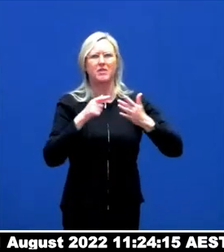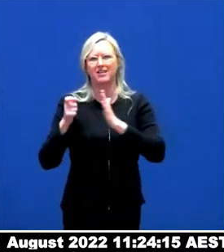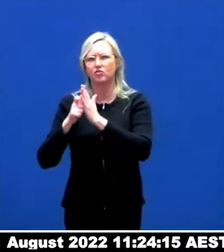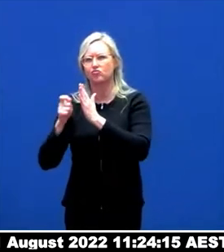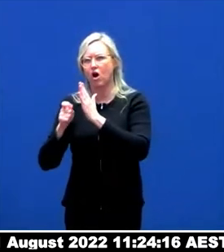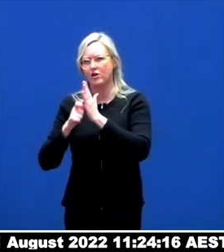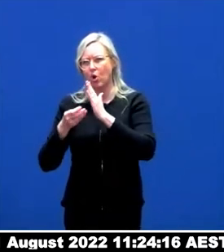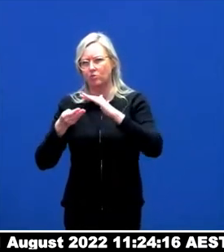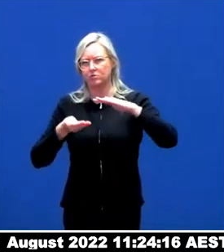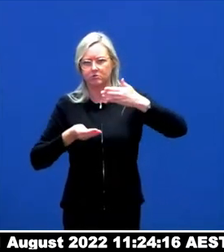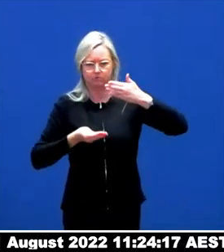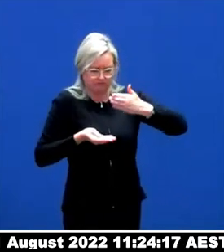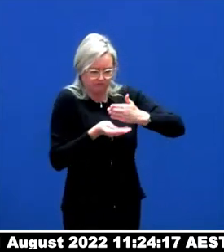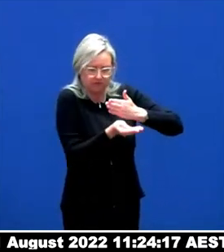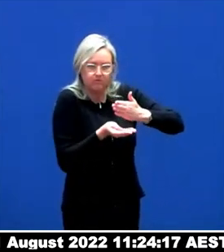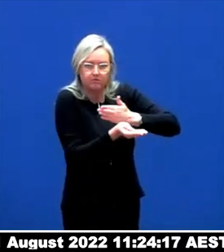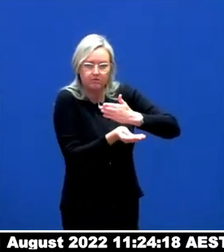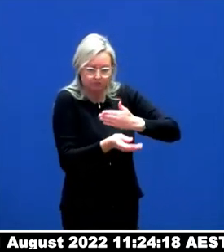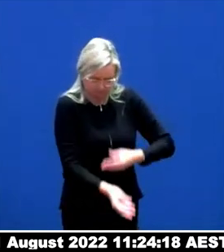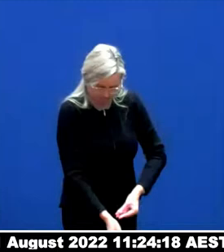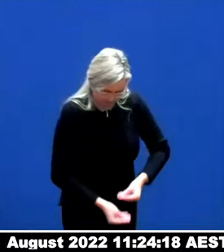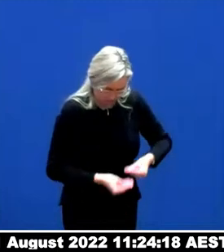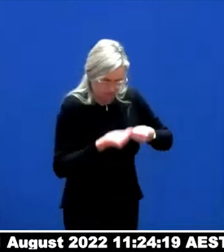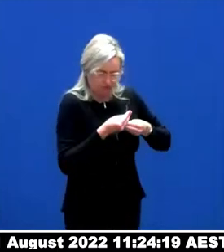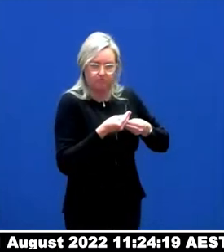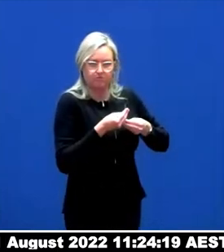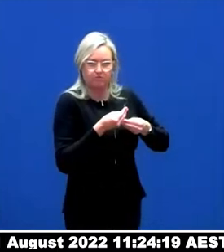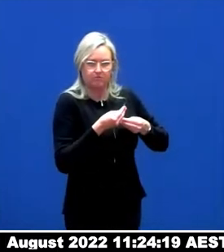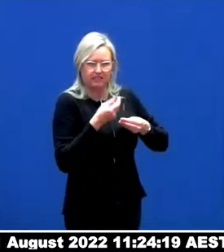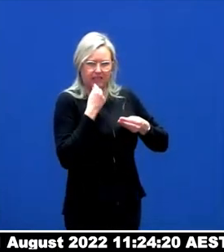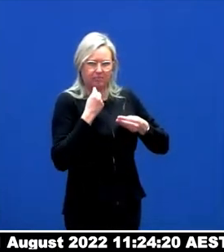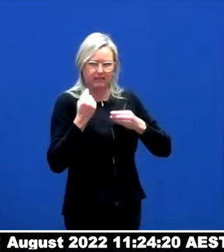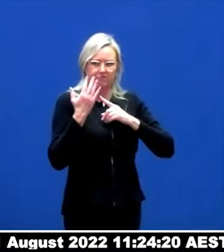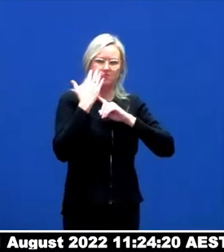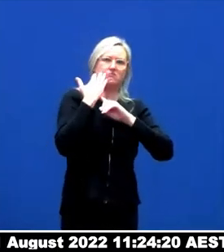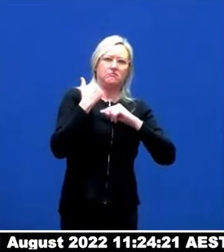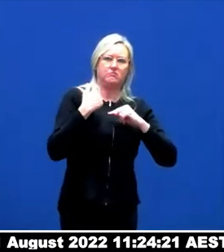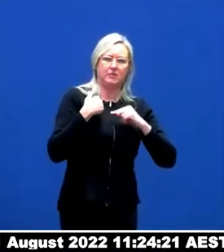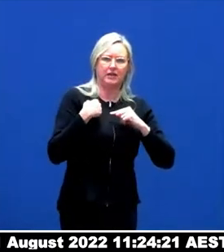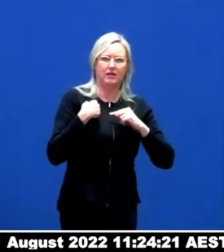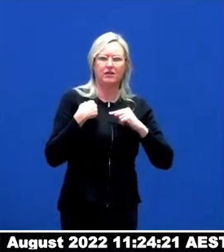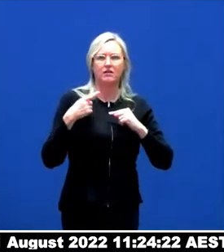door, as well as sort of intimidating that were complaining about what you had inside